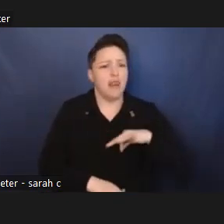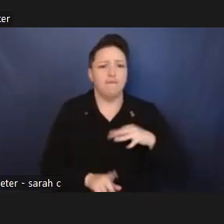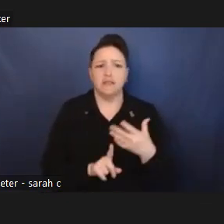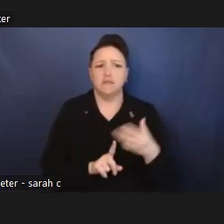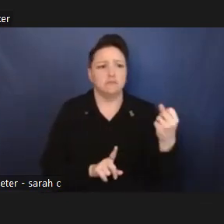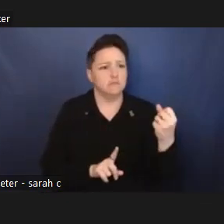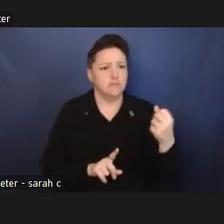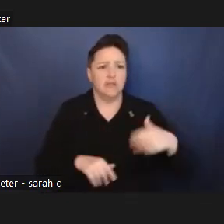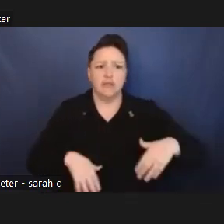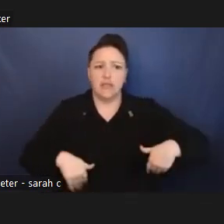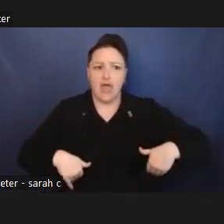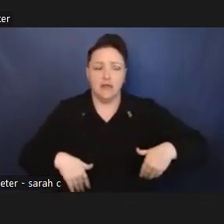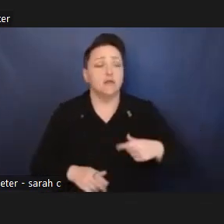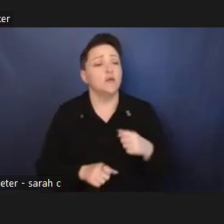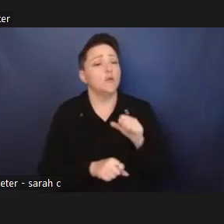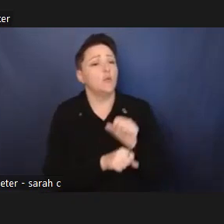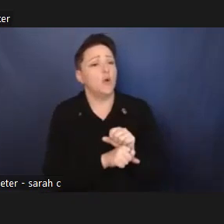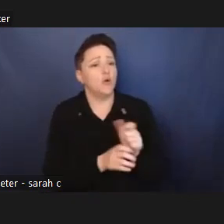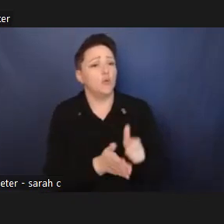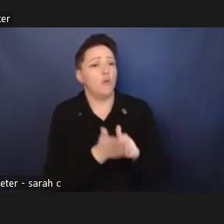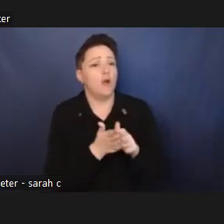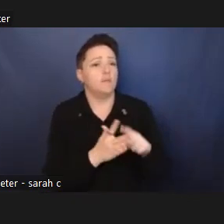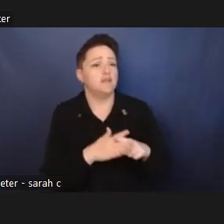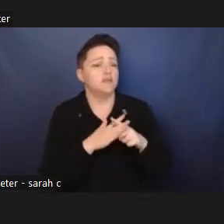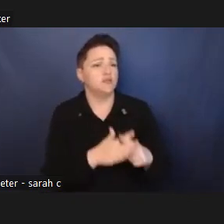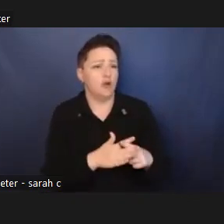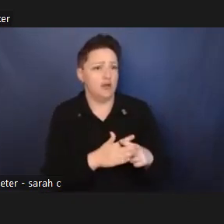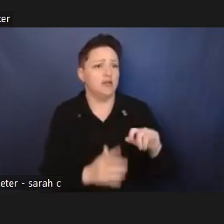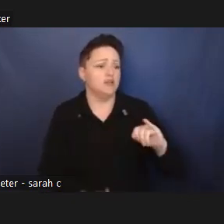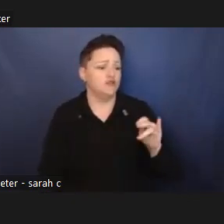start in the month of July so that means they have three months of snap benefits they will be